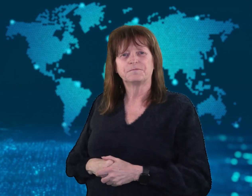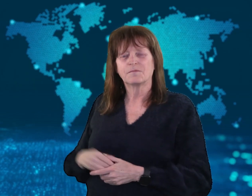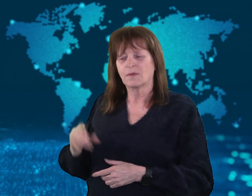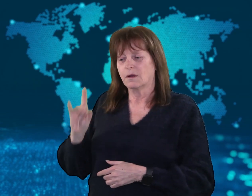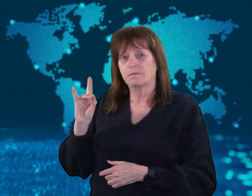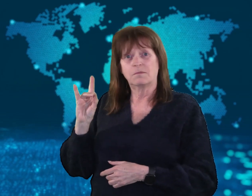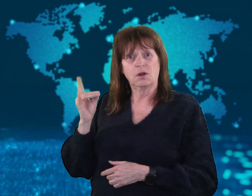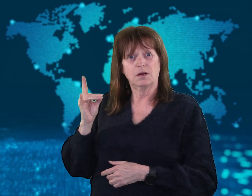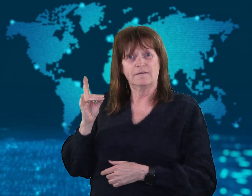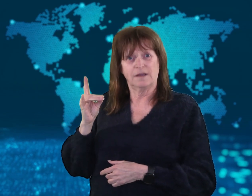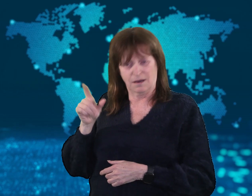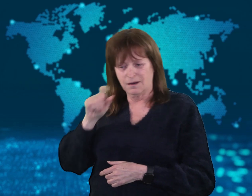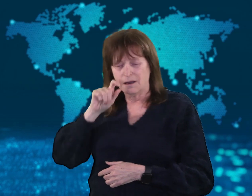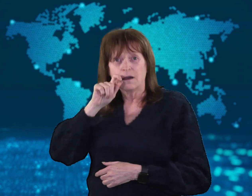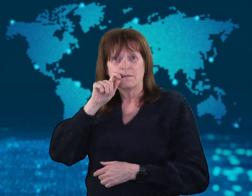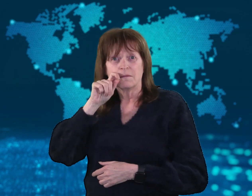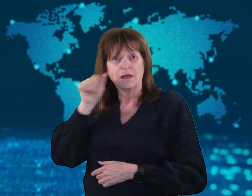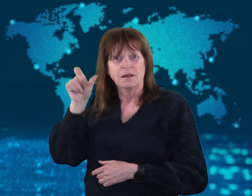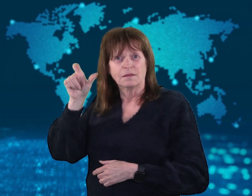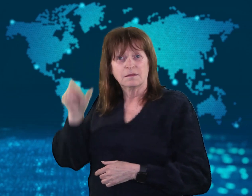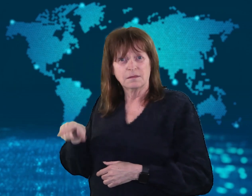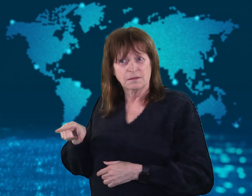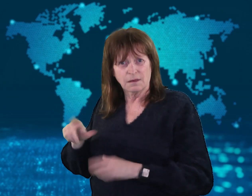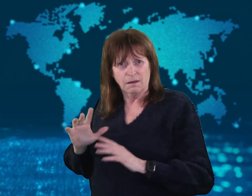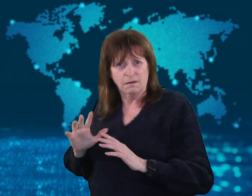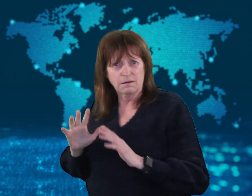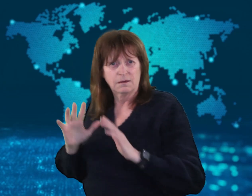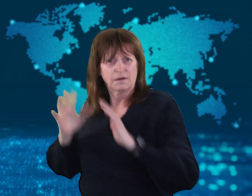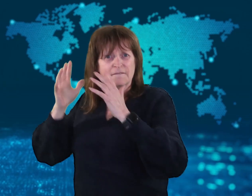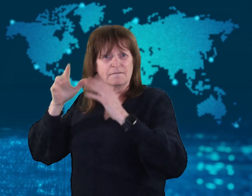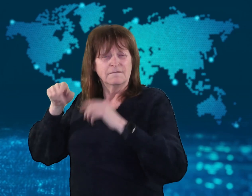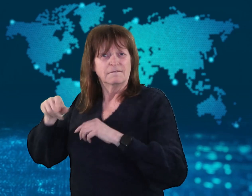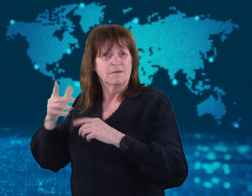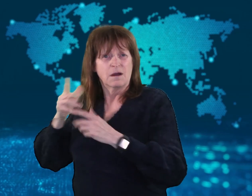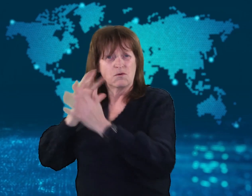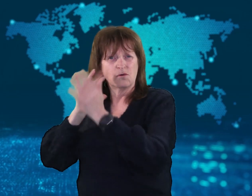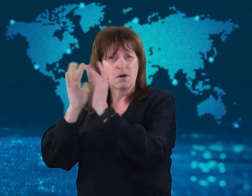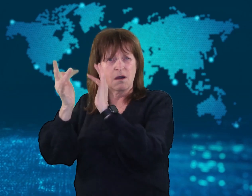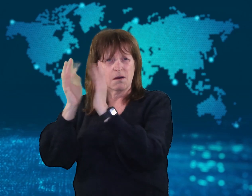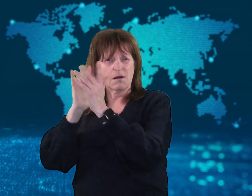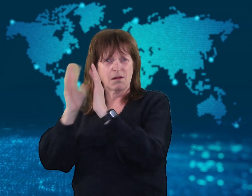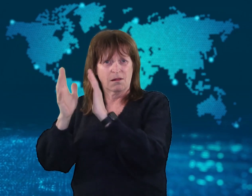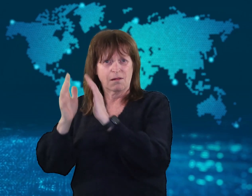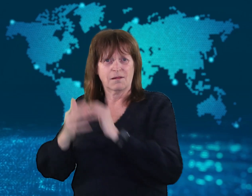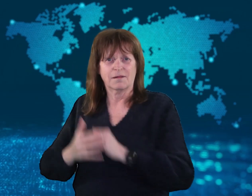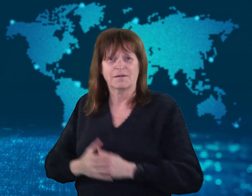Man survives in jungle